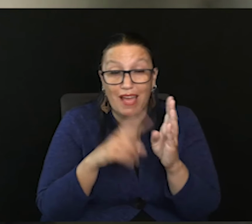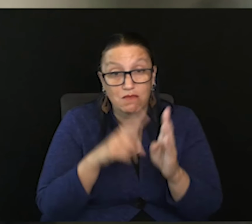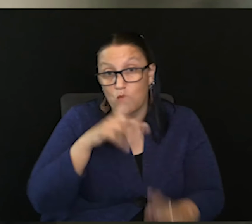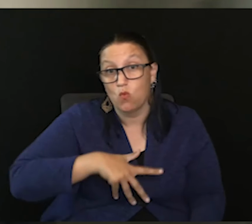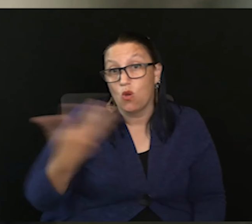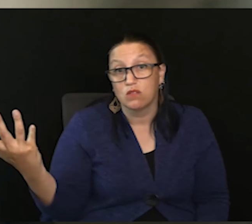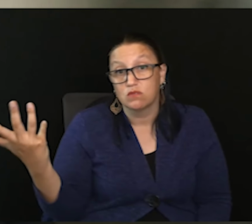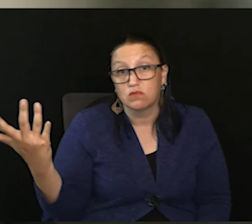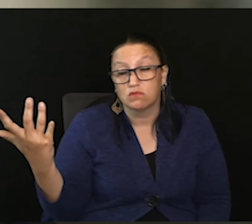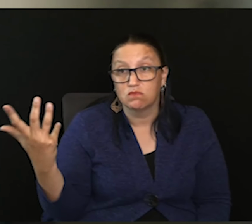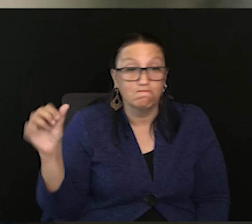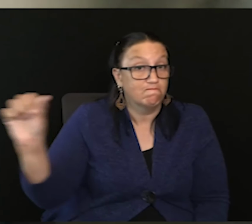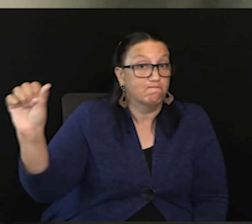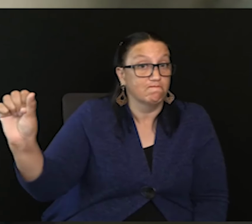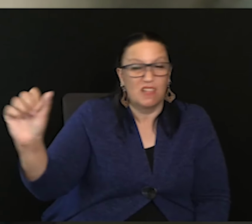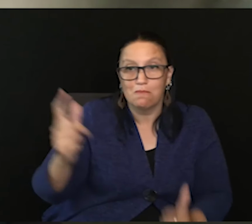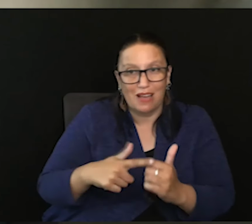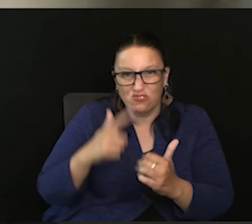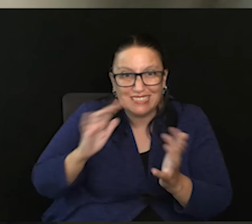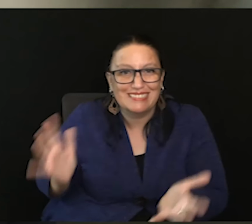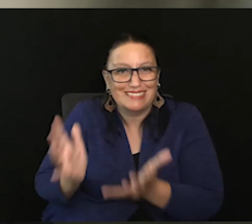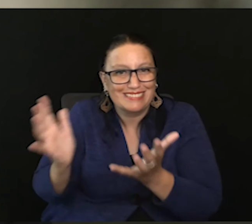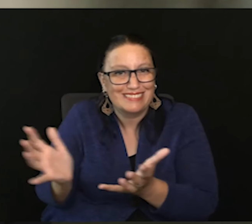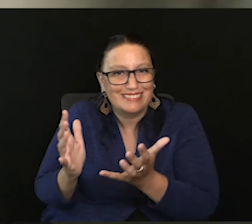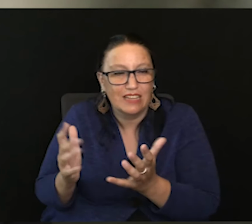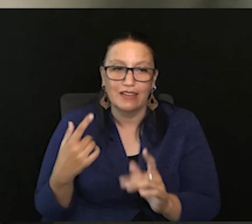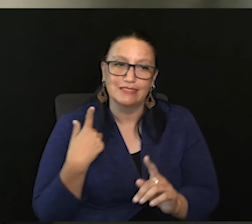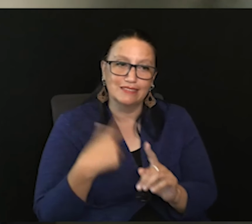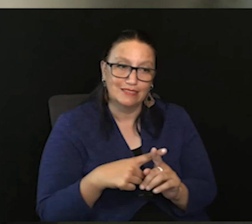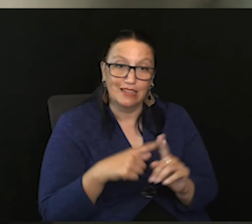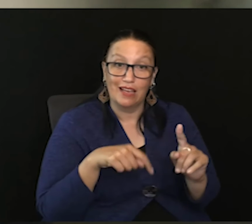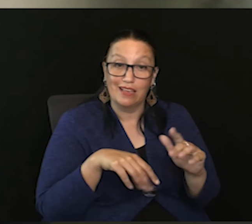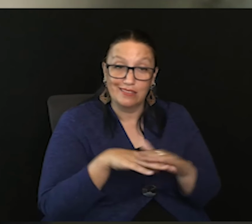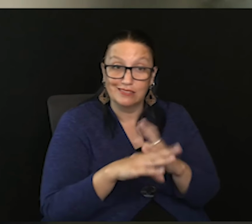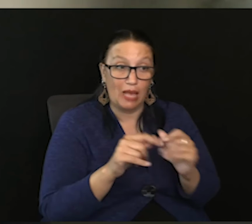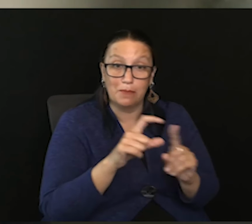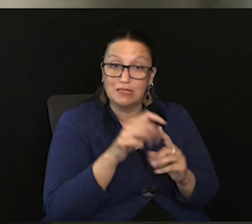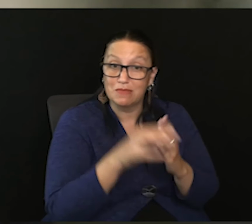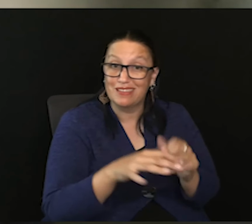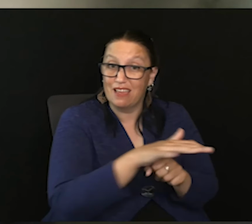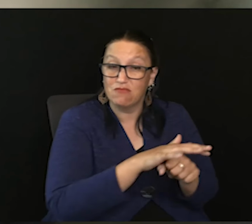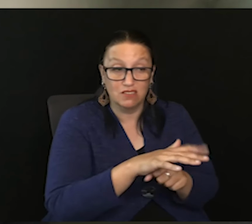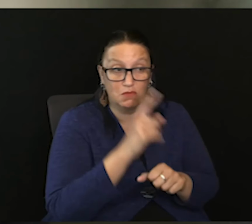But equally within the disability community, a view can develop. So that's why we published that.